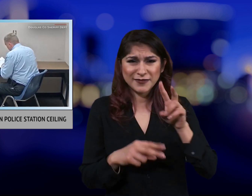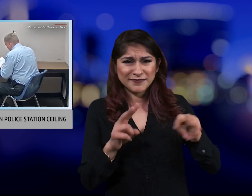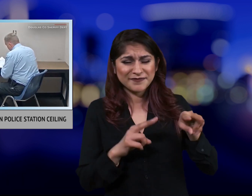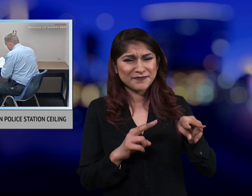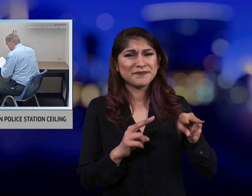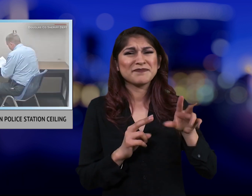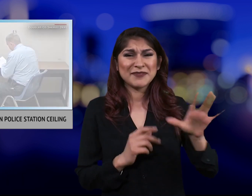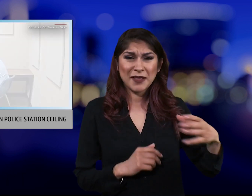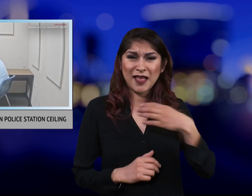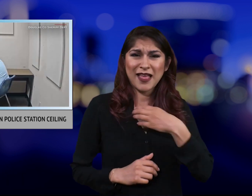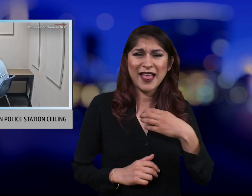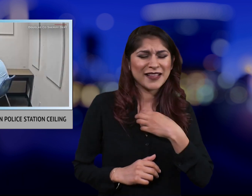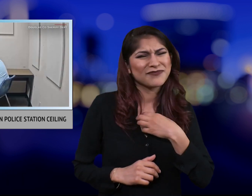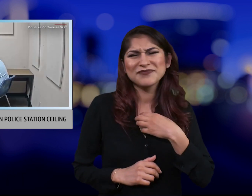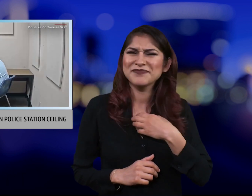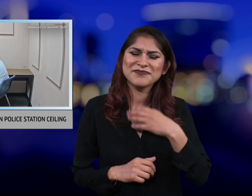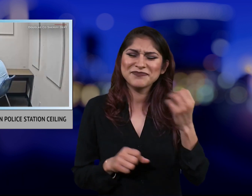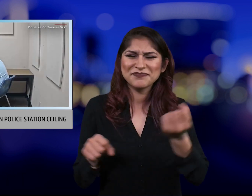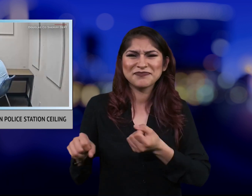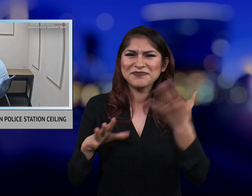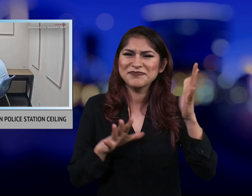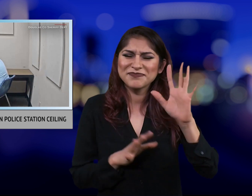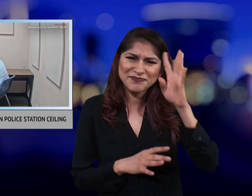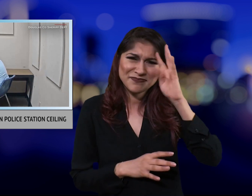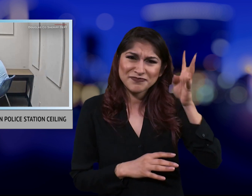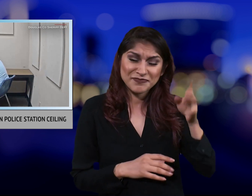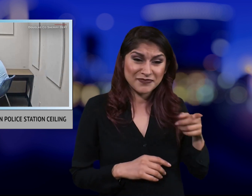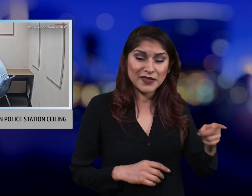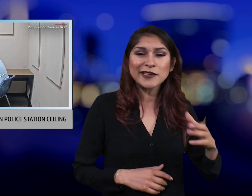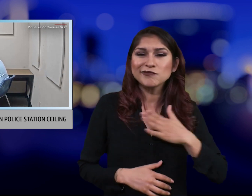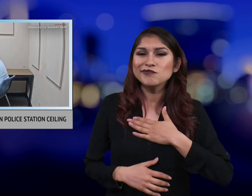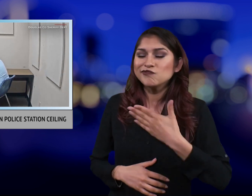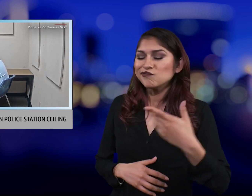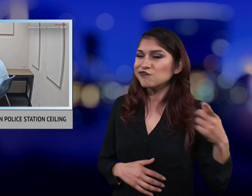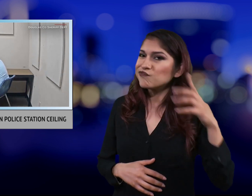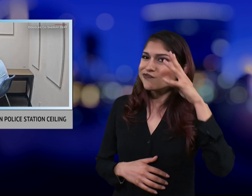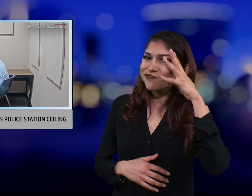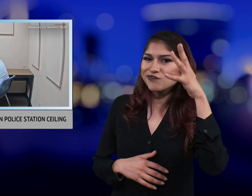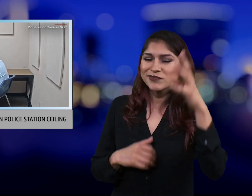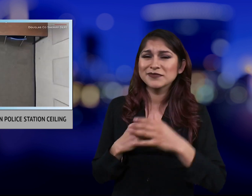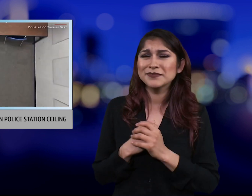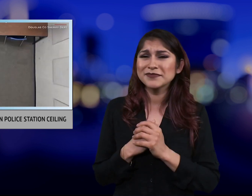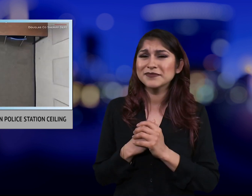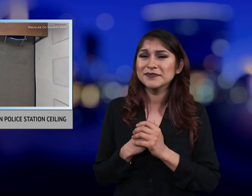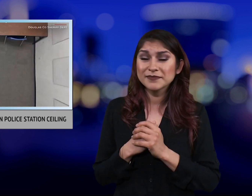But detectives quickly dispelled his claim and Hartman admitted he made it up.